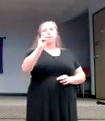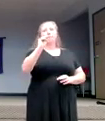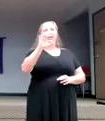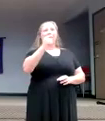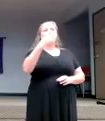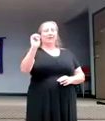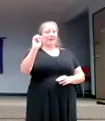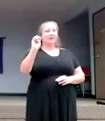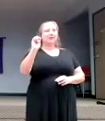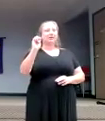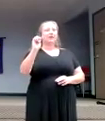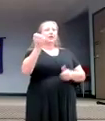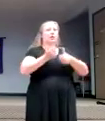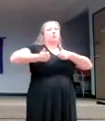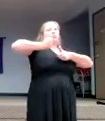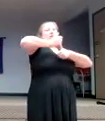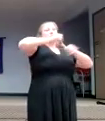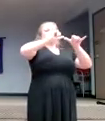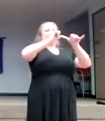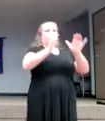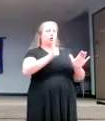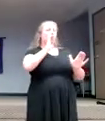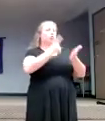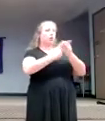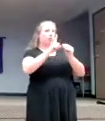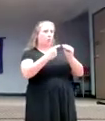the principal engineer. He'll be talking to you more about the technical aspects of the